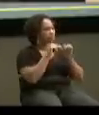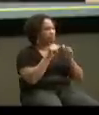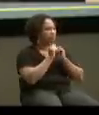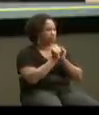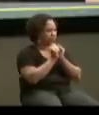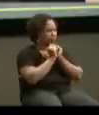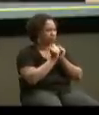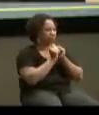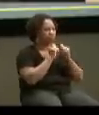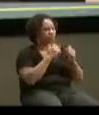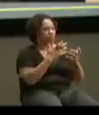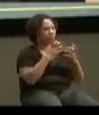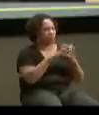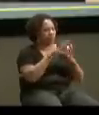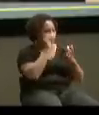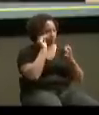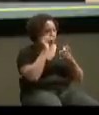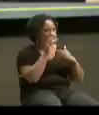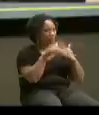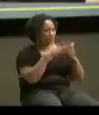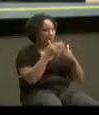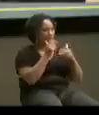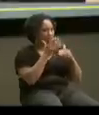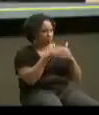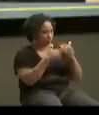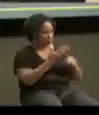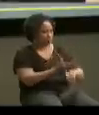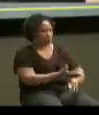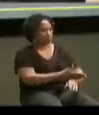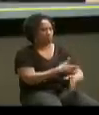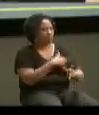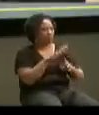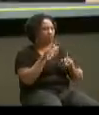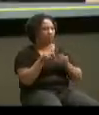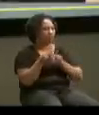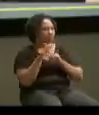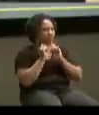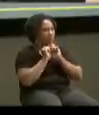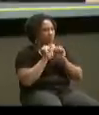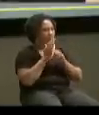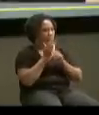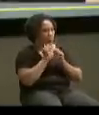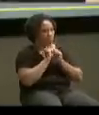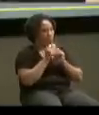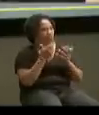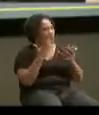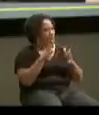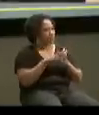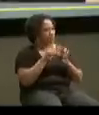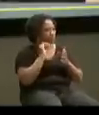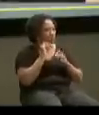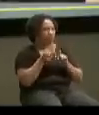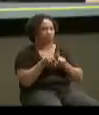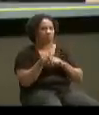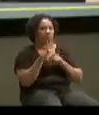US. WE WANT TO LEARN AS PROGRESS DOWN THAT SO WE CAN ALSO SHARE WITH YOU WHAT WE LEARNED.